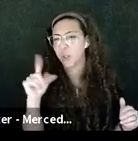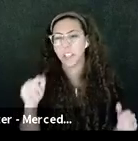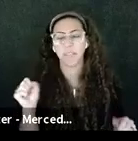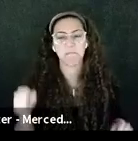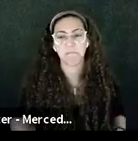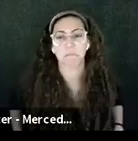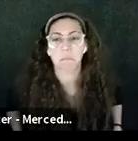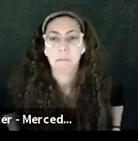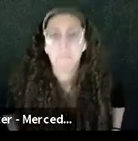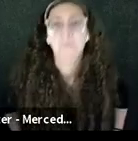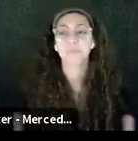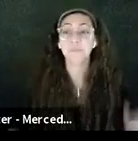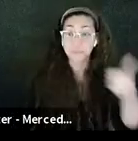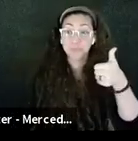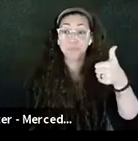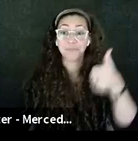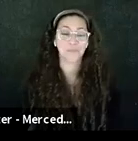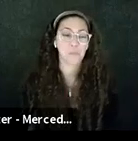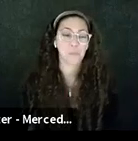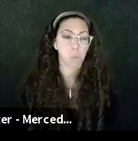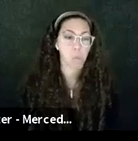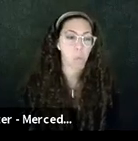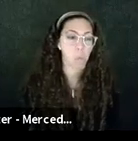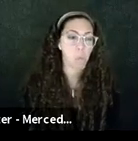Marissa Butler: mercede. Yes. Okay. Yes, yes.